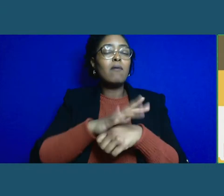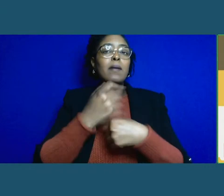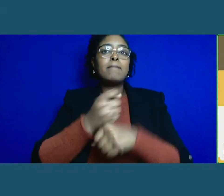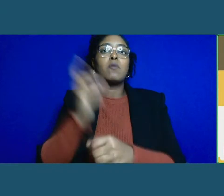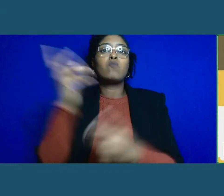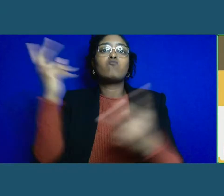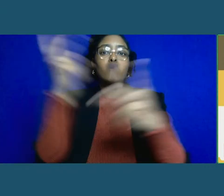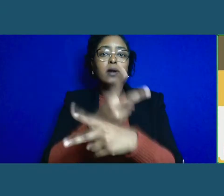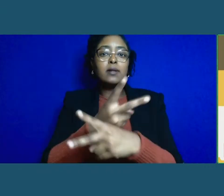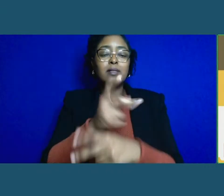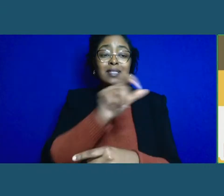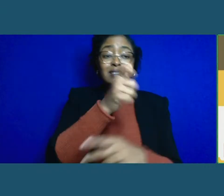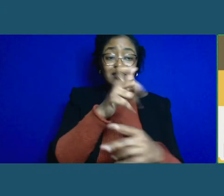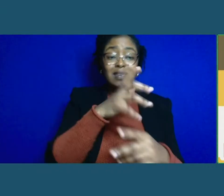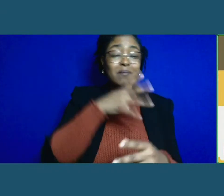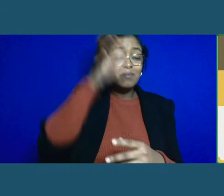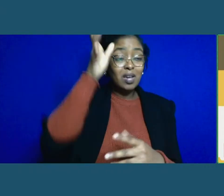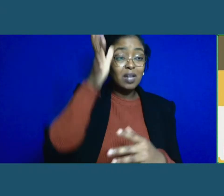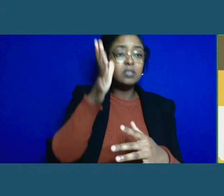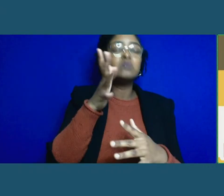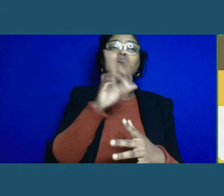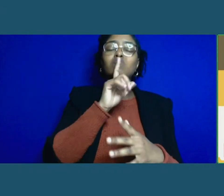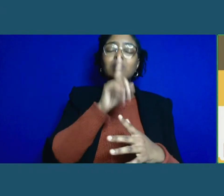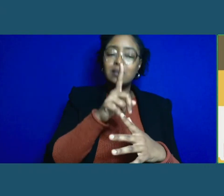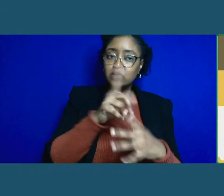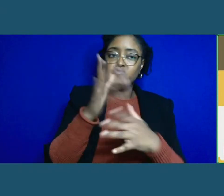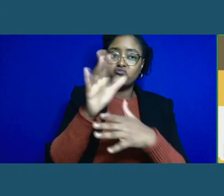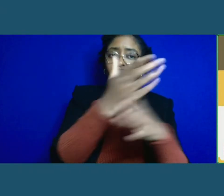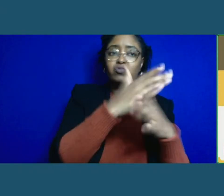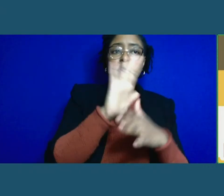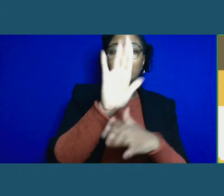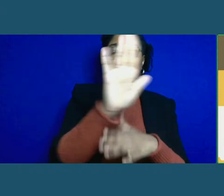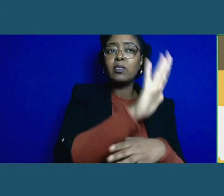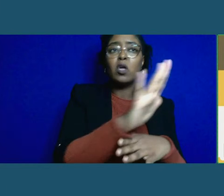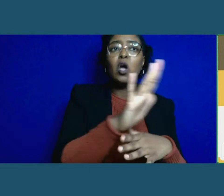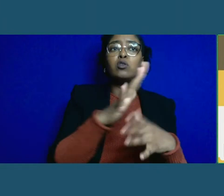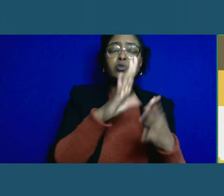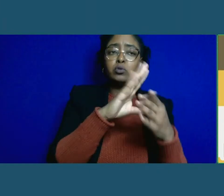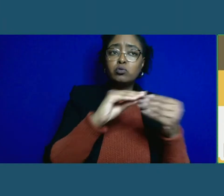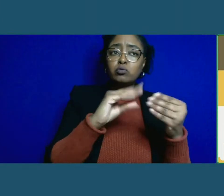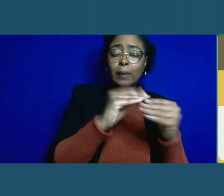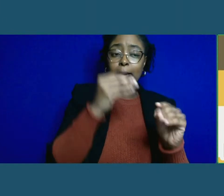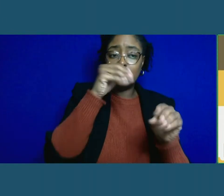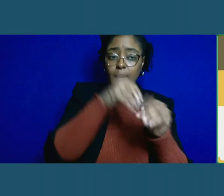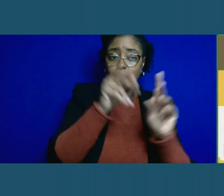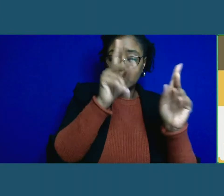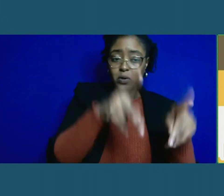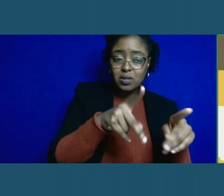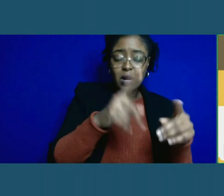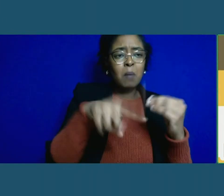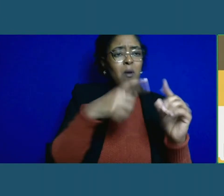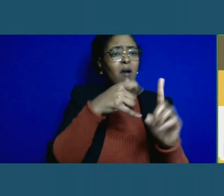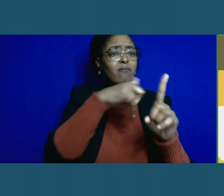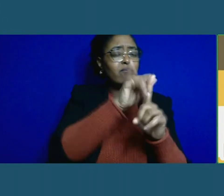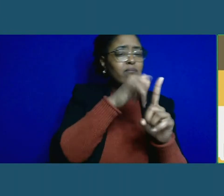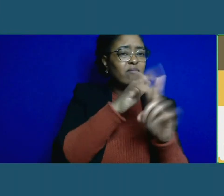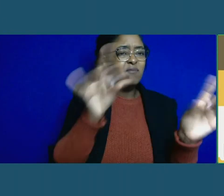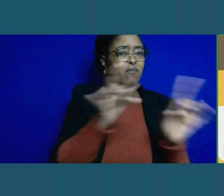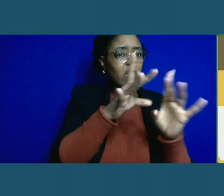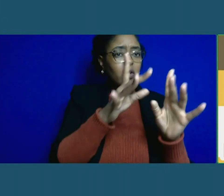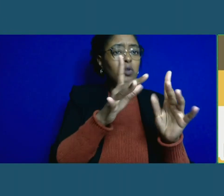has been exacerbated by Covid 19. We had 10 parents bravely share their stories in person